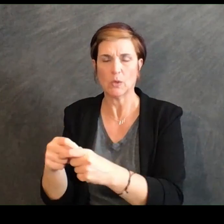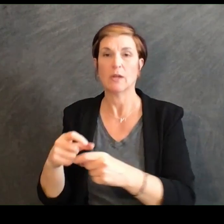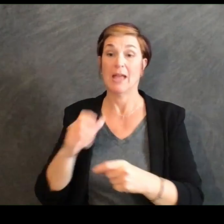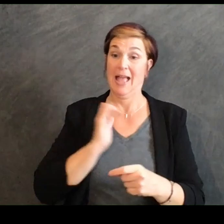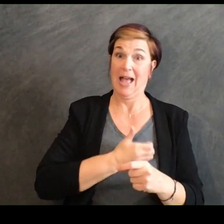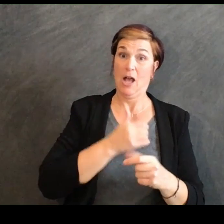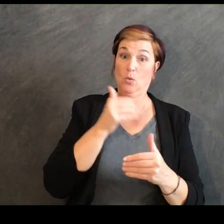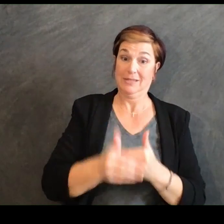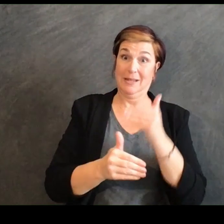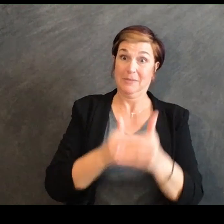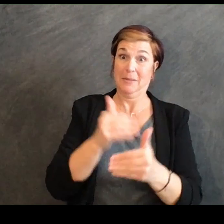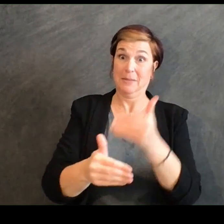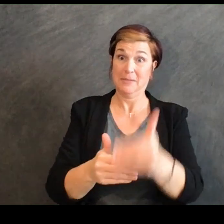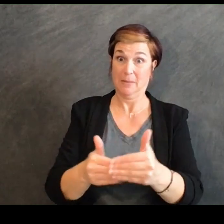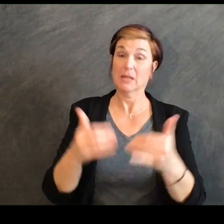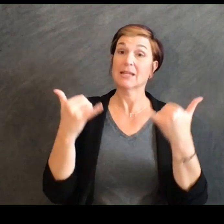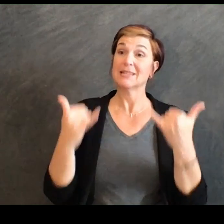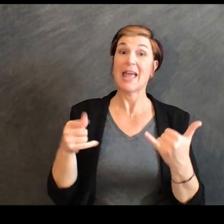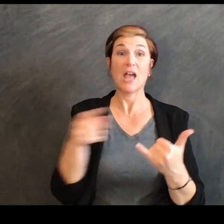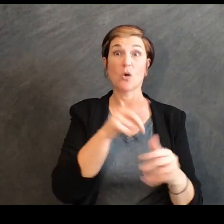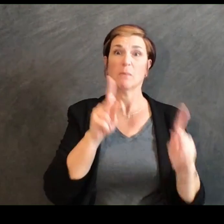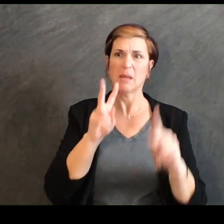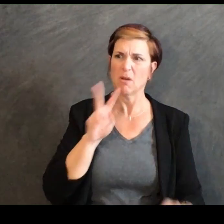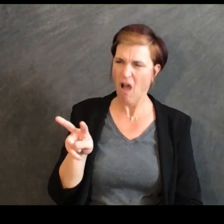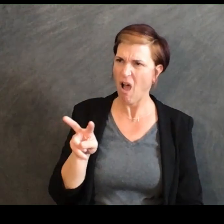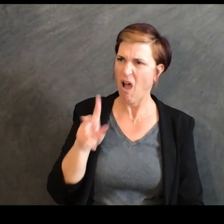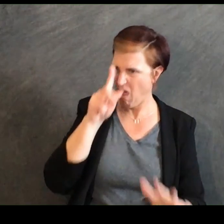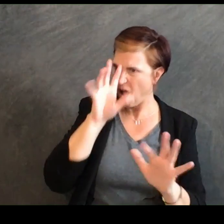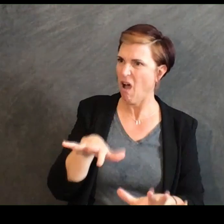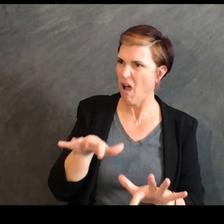that a lot of people are surprised especially when you compare them with